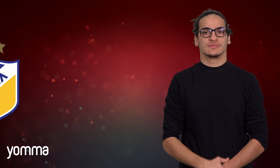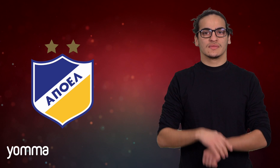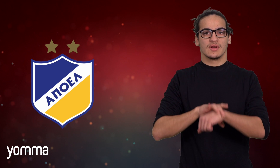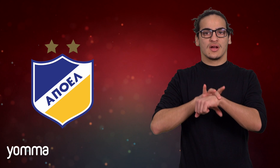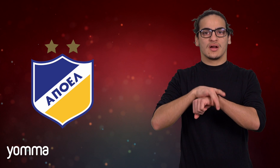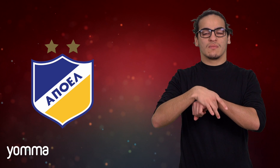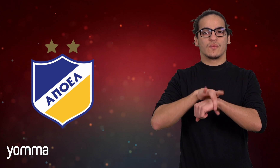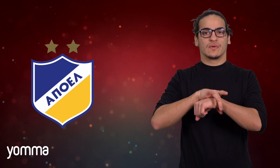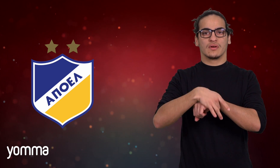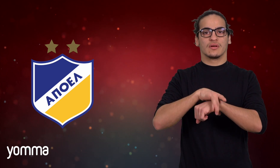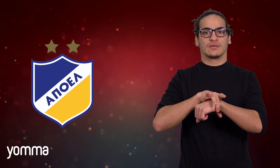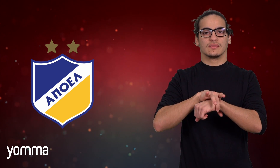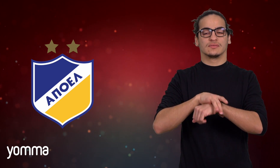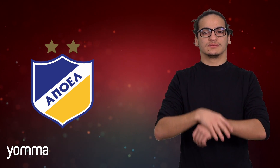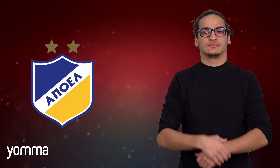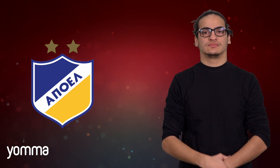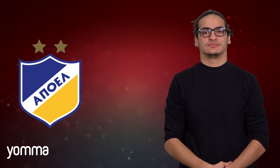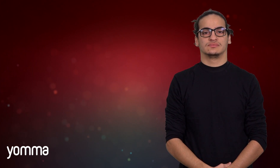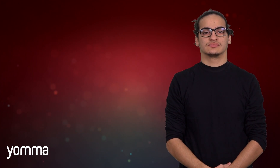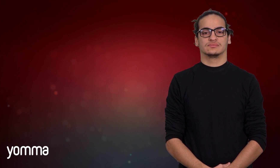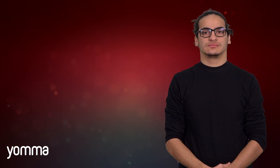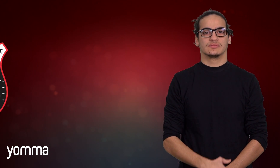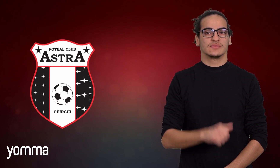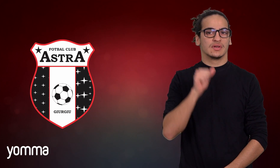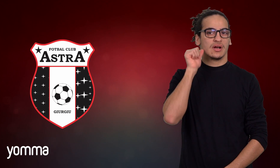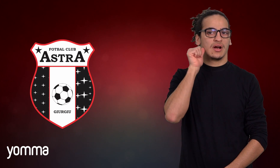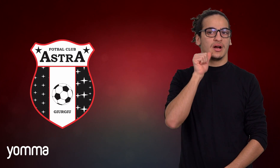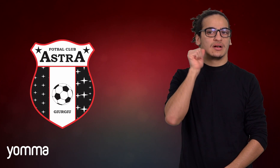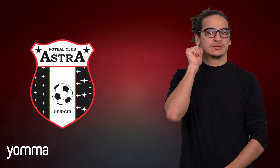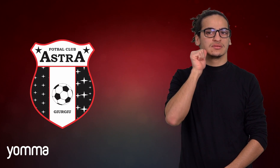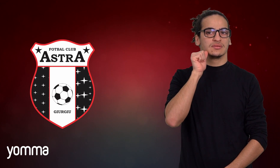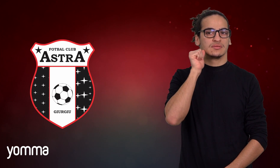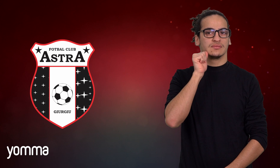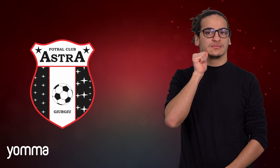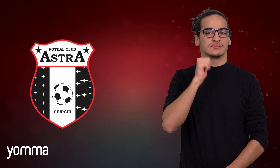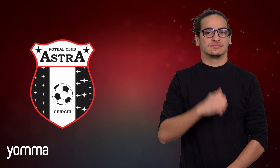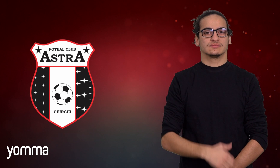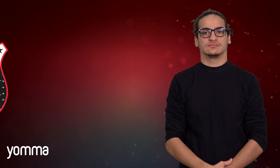APOEL FC FC Astra Giurgiu